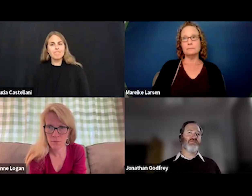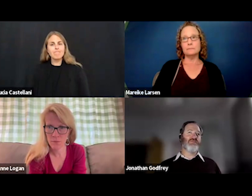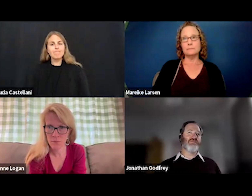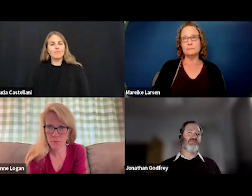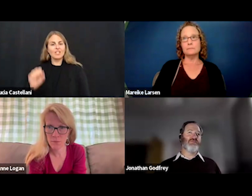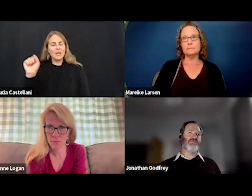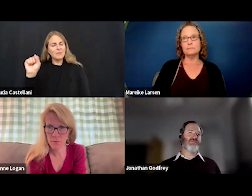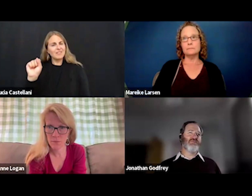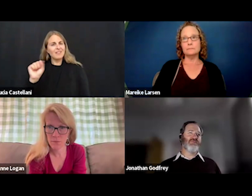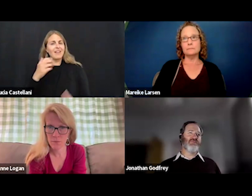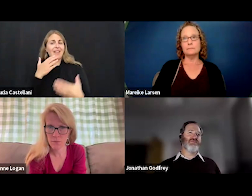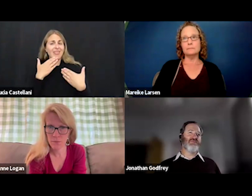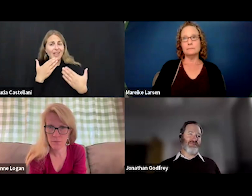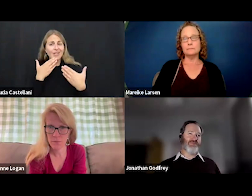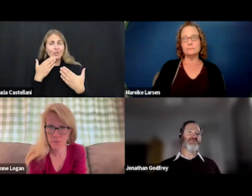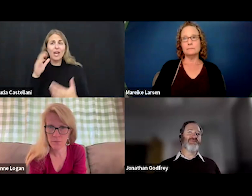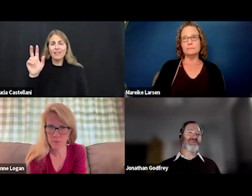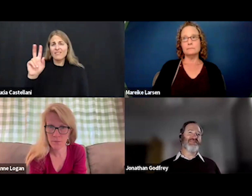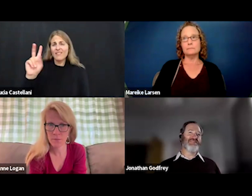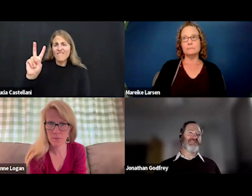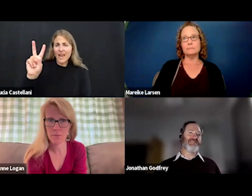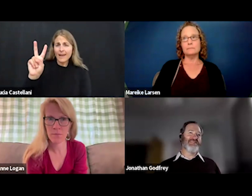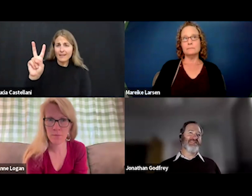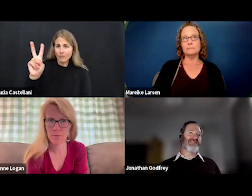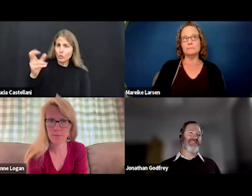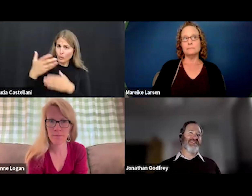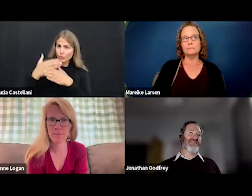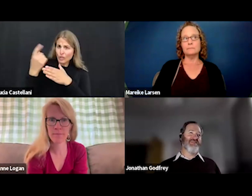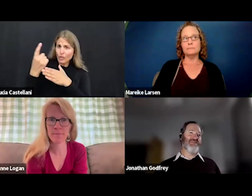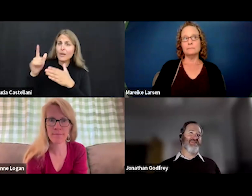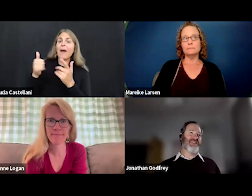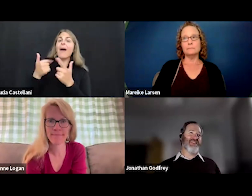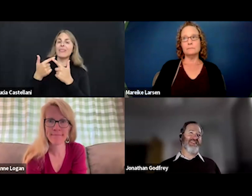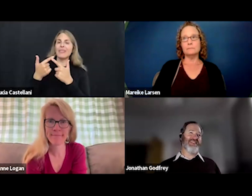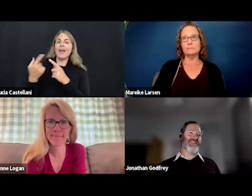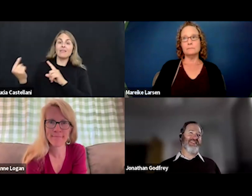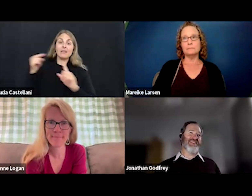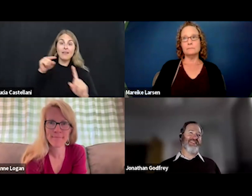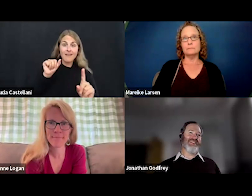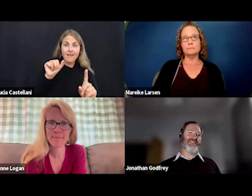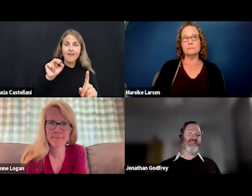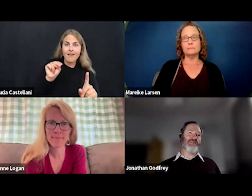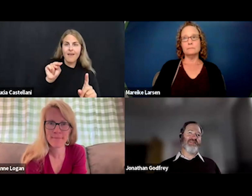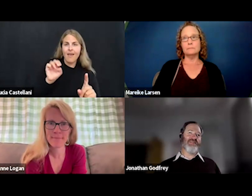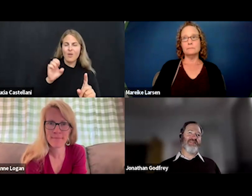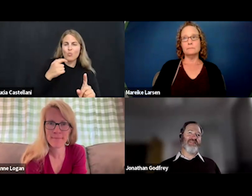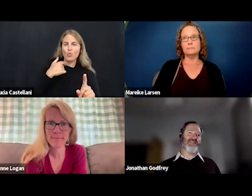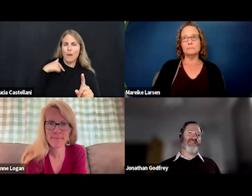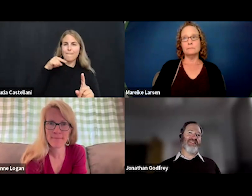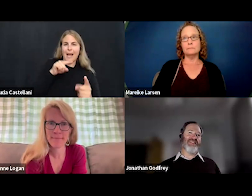I know, Venkatesh, you want to share something. And then let's circle back to Anne after Venkatesh.